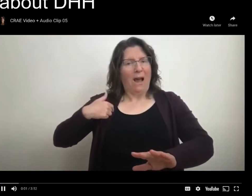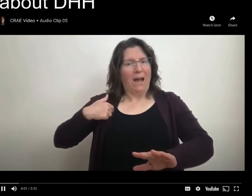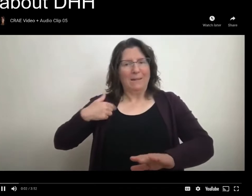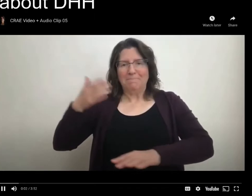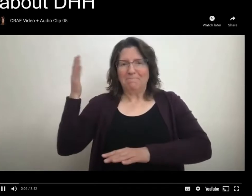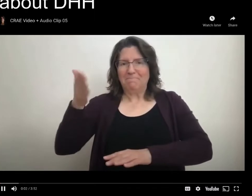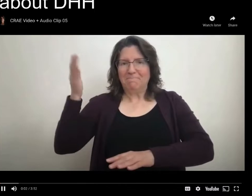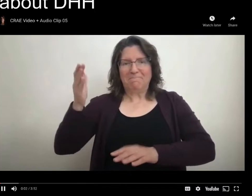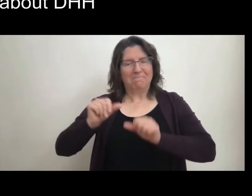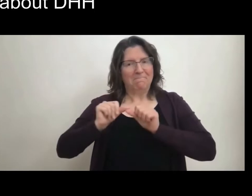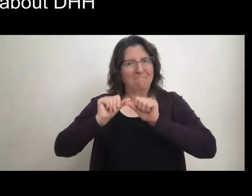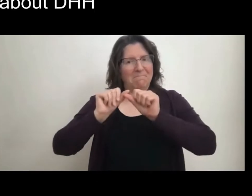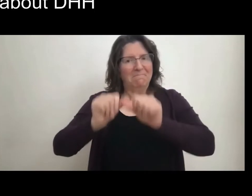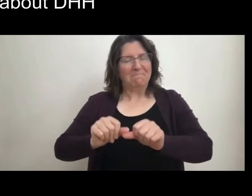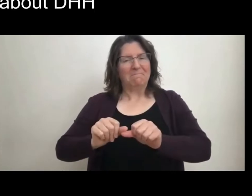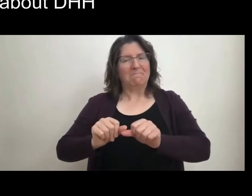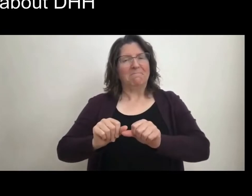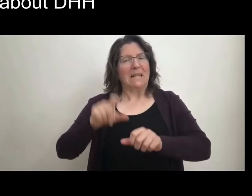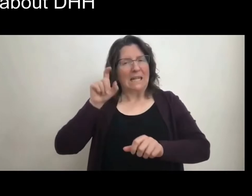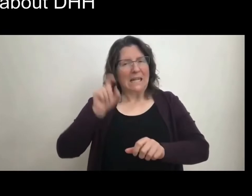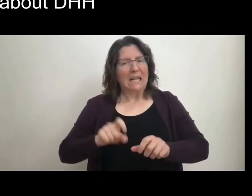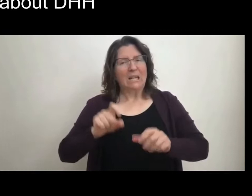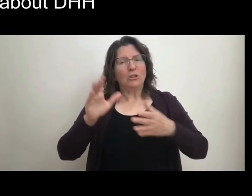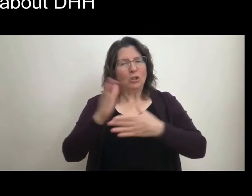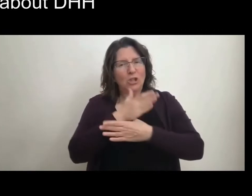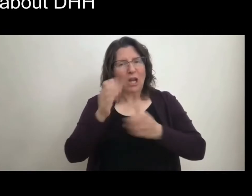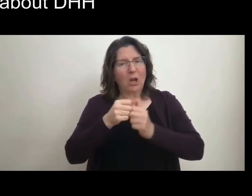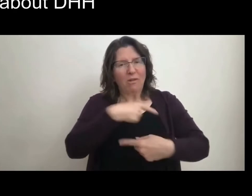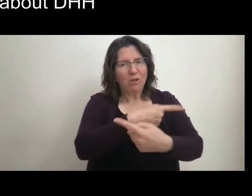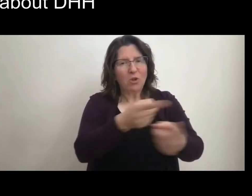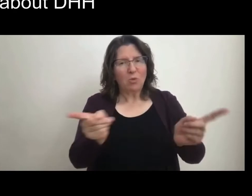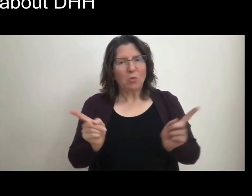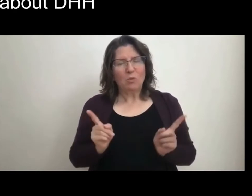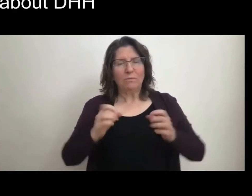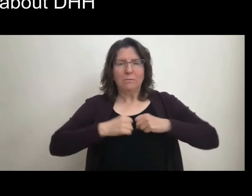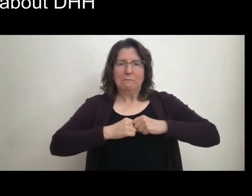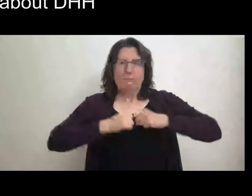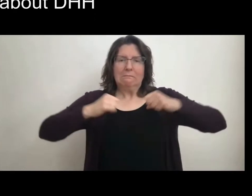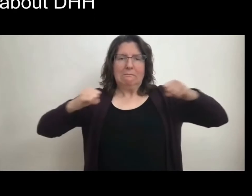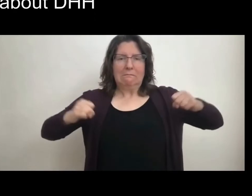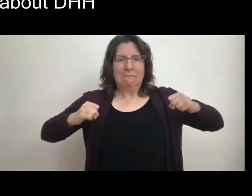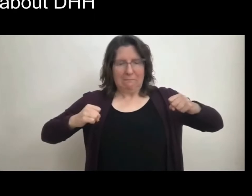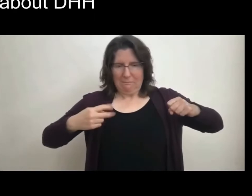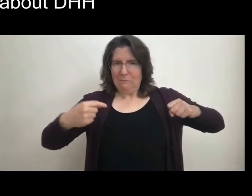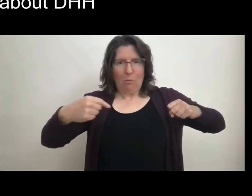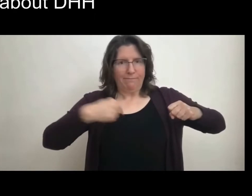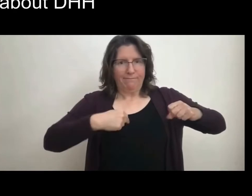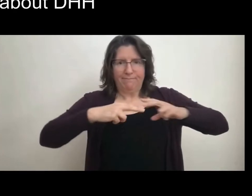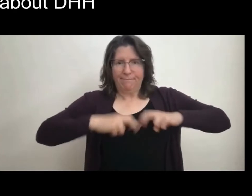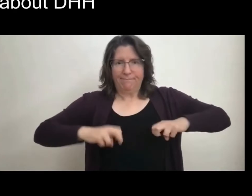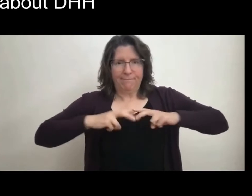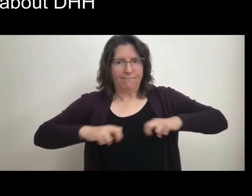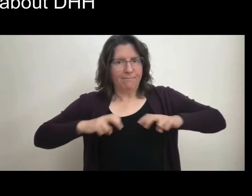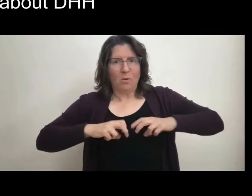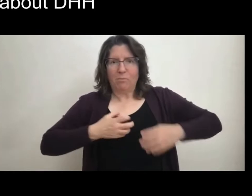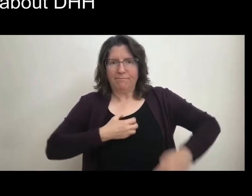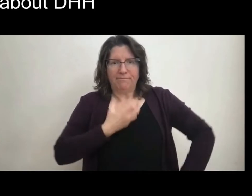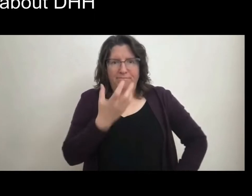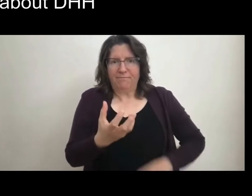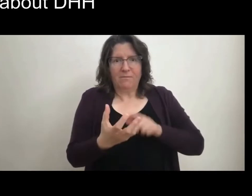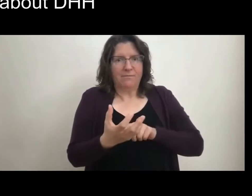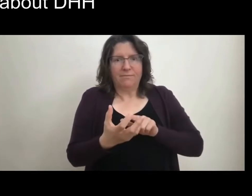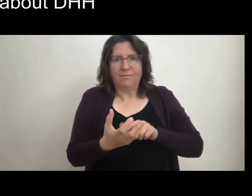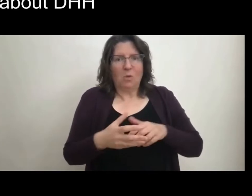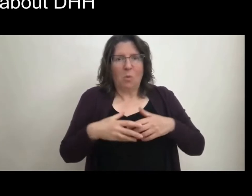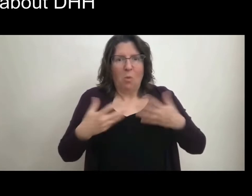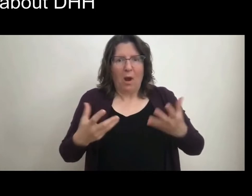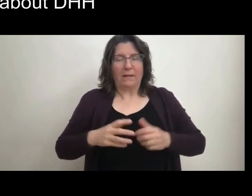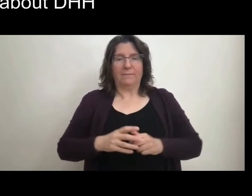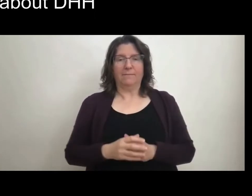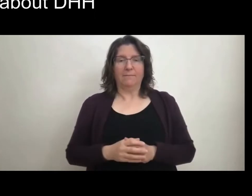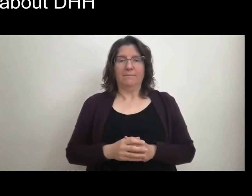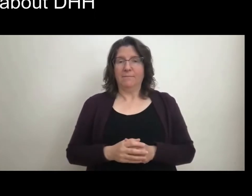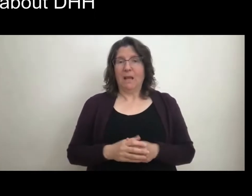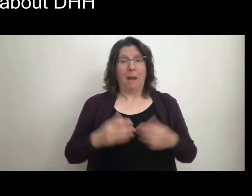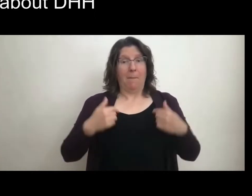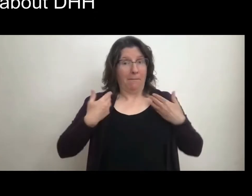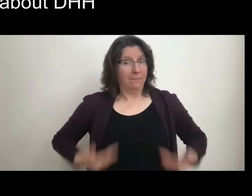Before I carry on . . . full disclosure . . . I have to make some confessions.